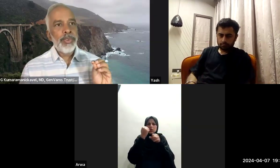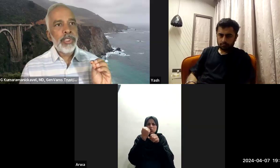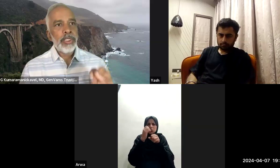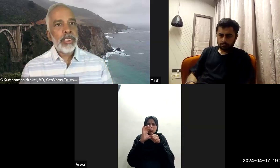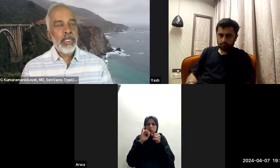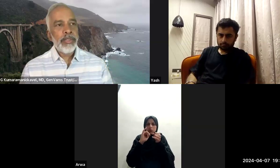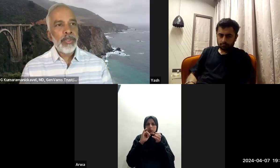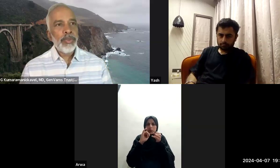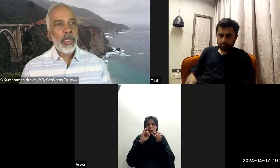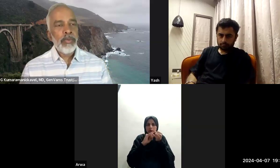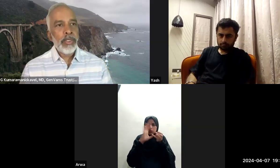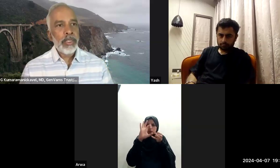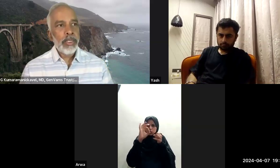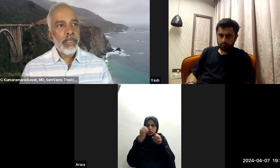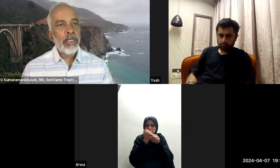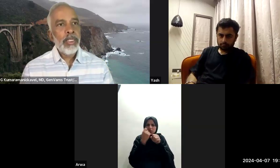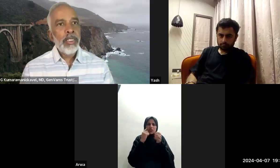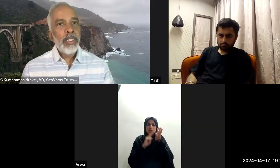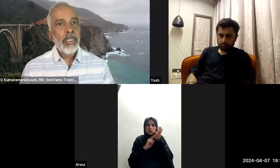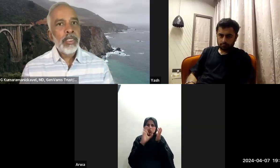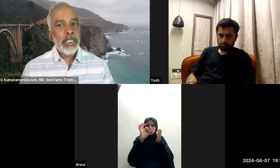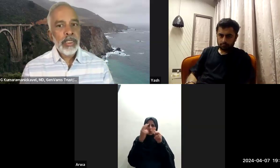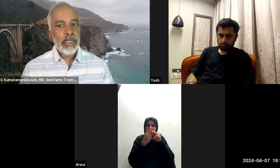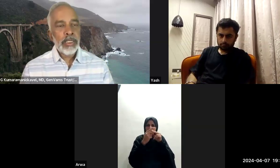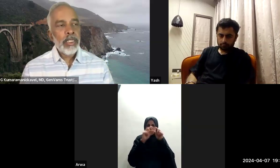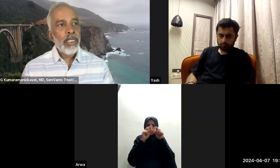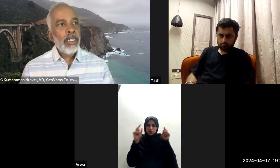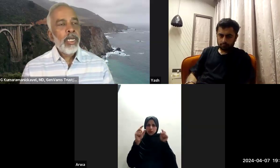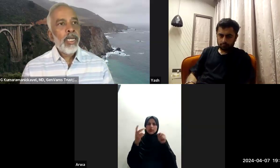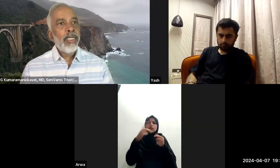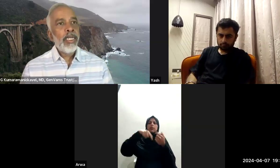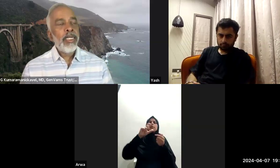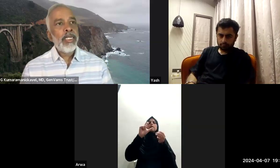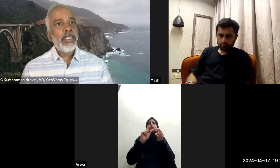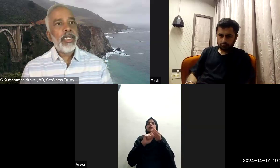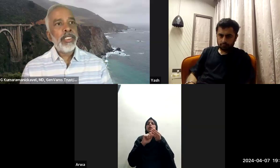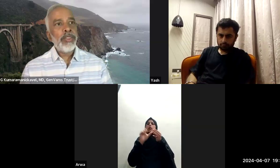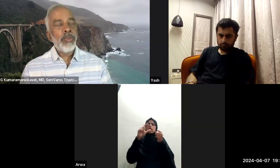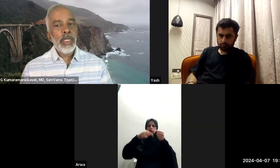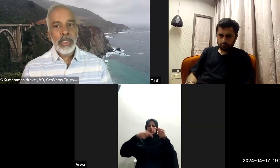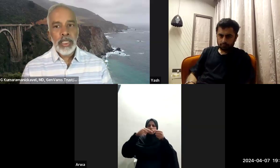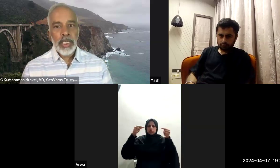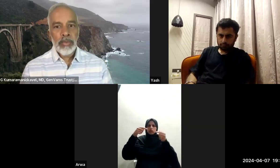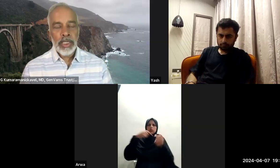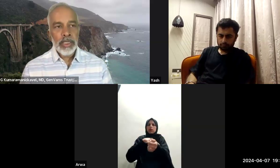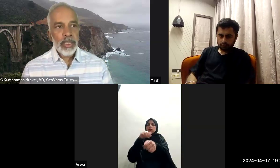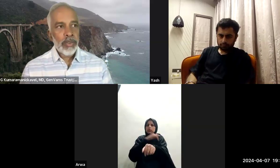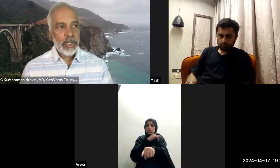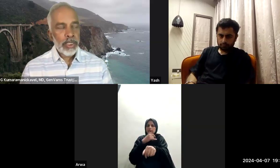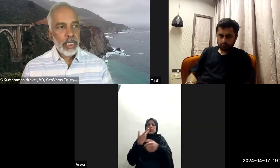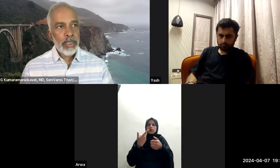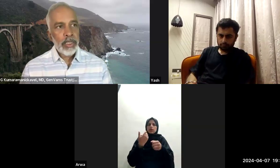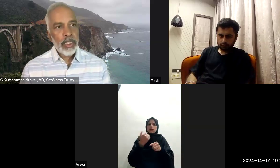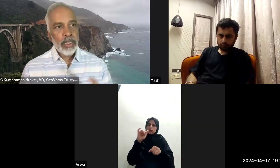pushes itself into our cells. And then it gets into our genetic machinery of the cell. And then